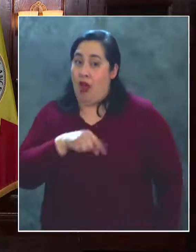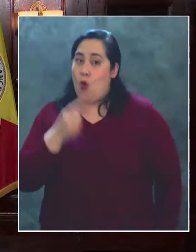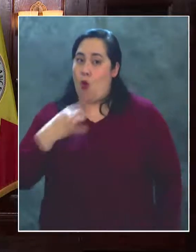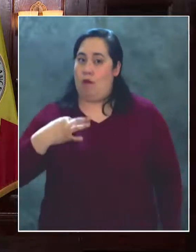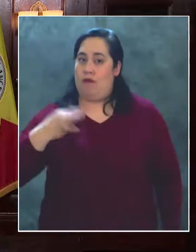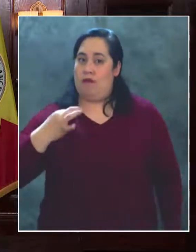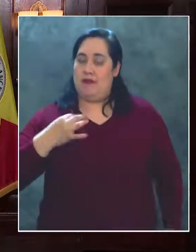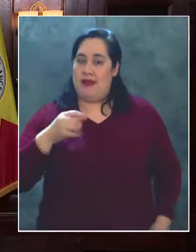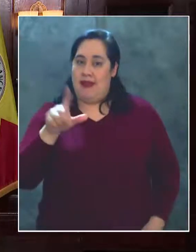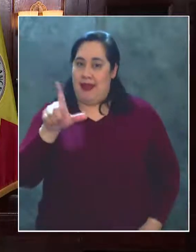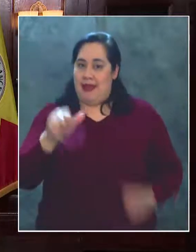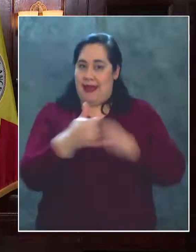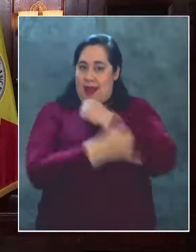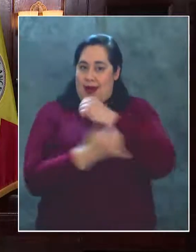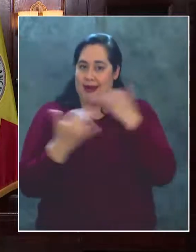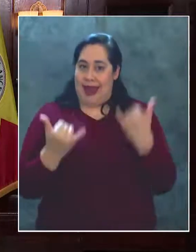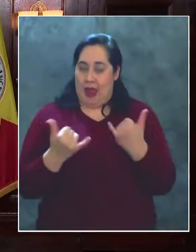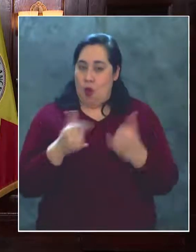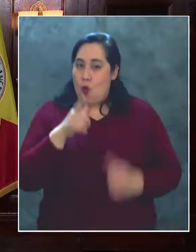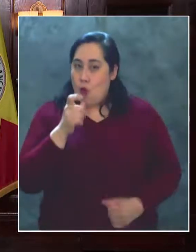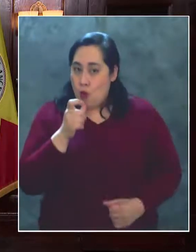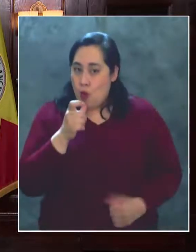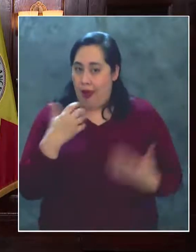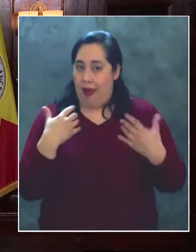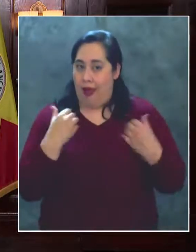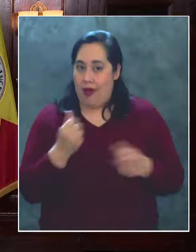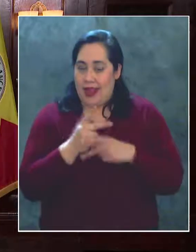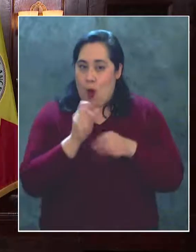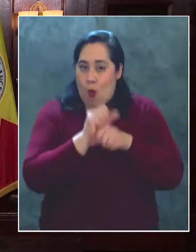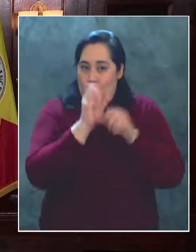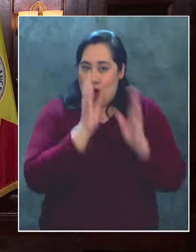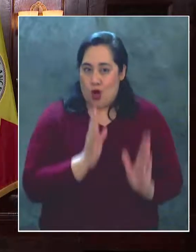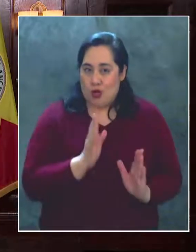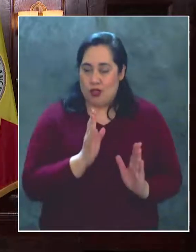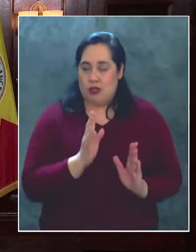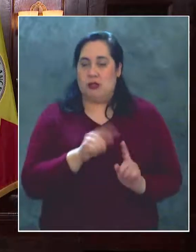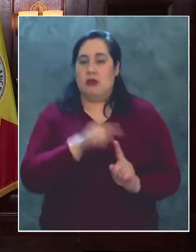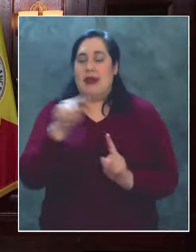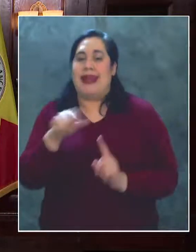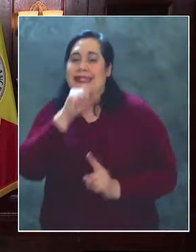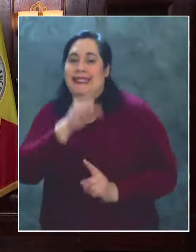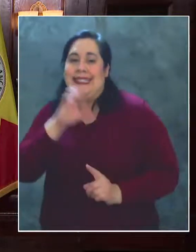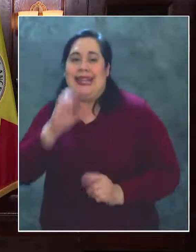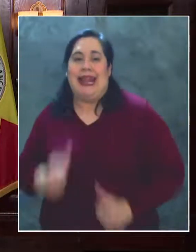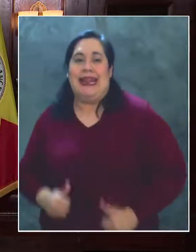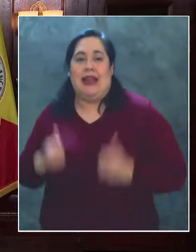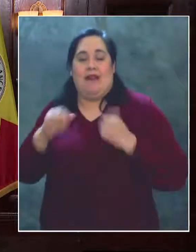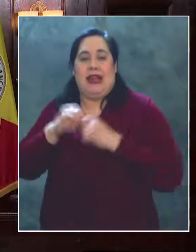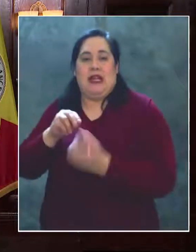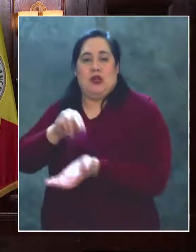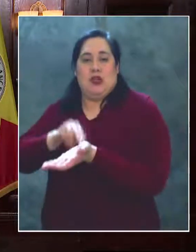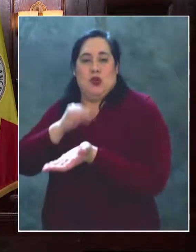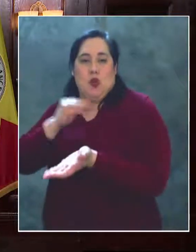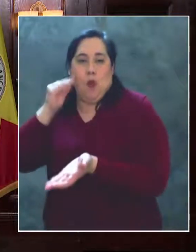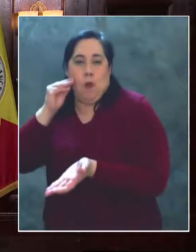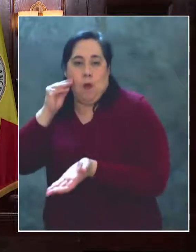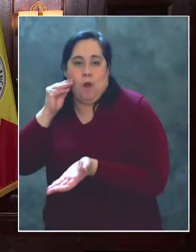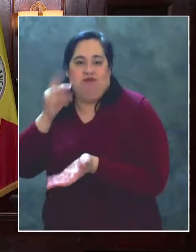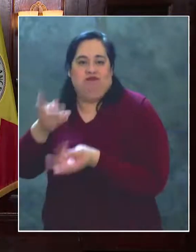ELIGIBLE FOR VACCINES ARE HEALTHCARE WORKERS AND SENIORS WHO ARE LIVING IN SENIOR HOME SKILLED NURSING FACILITIES.